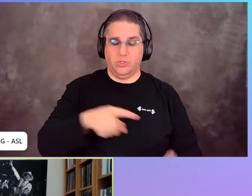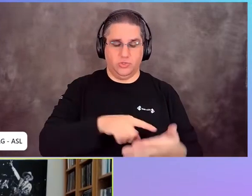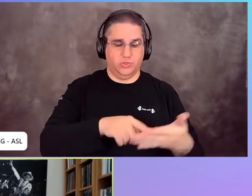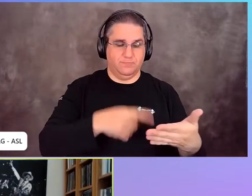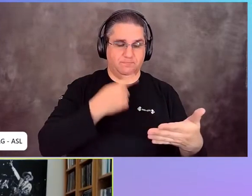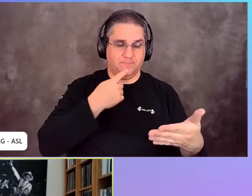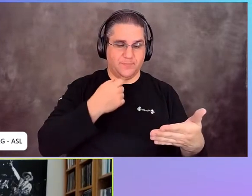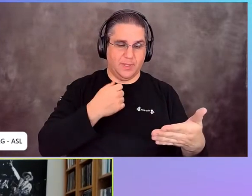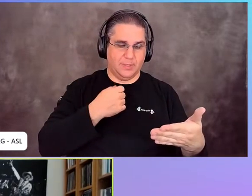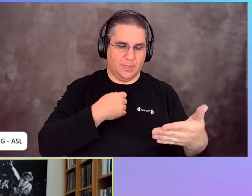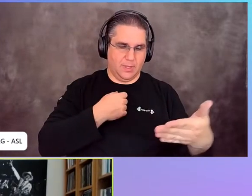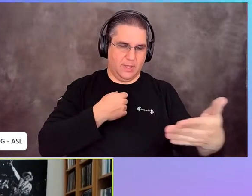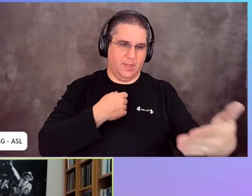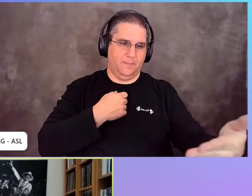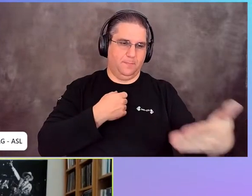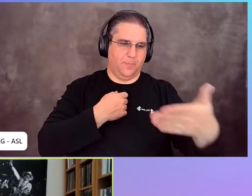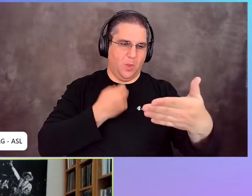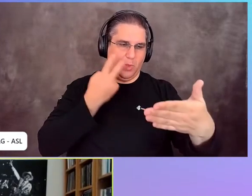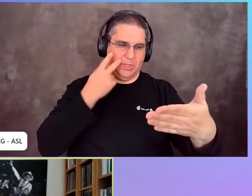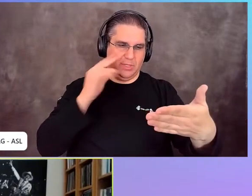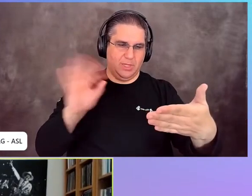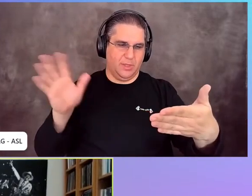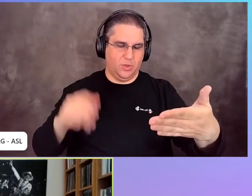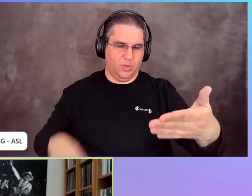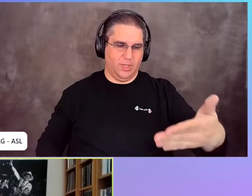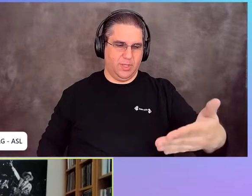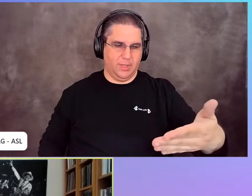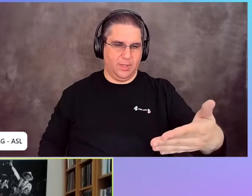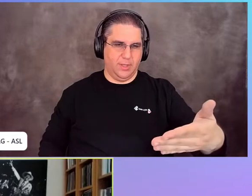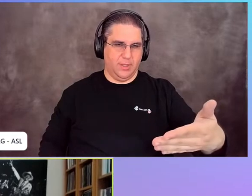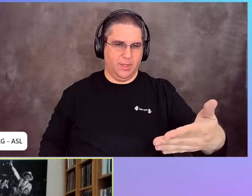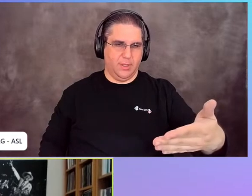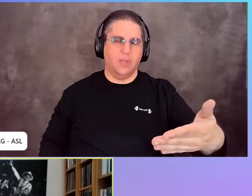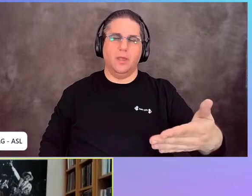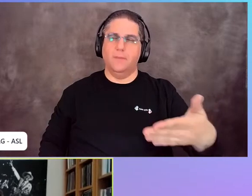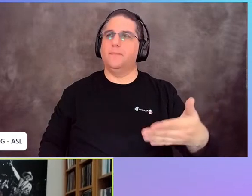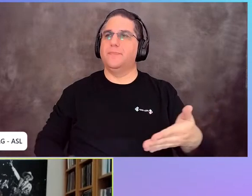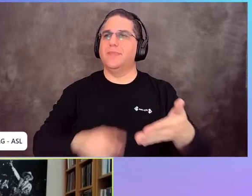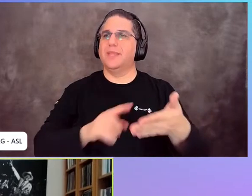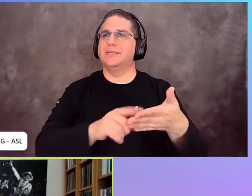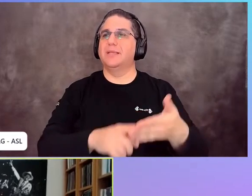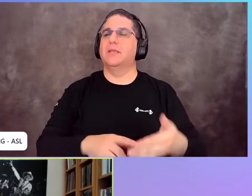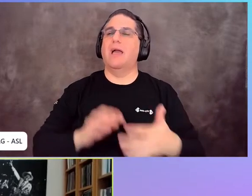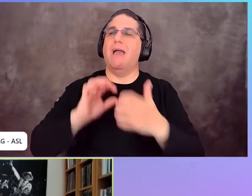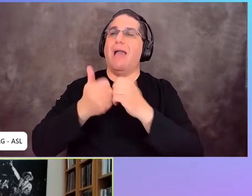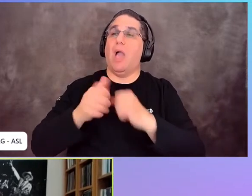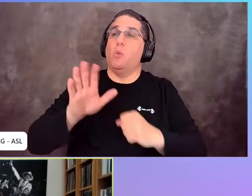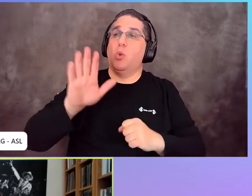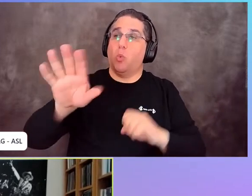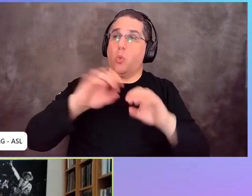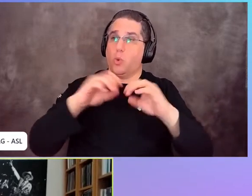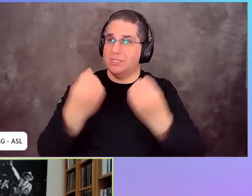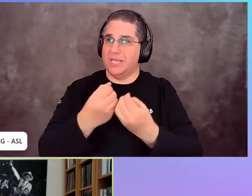will be there shortly. After this. So one of the questions that